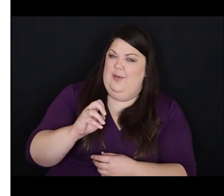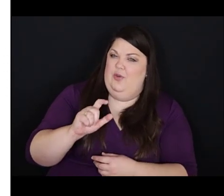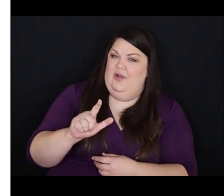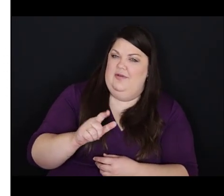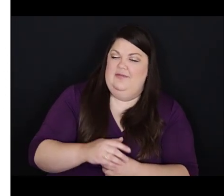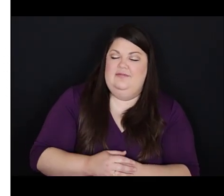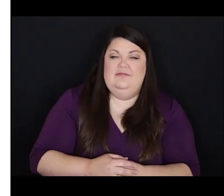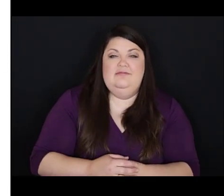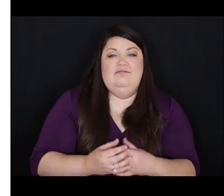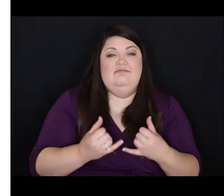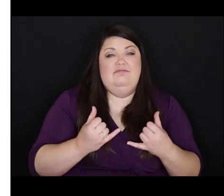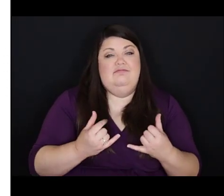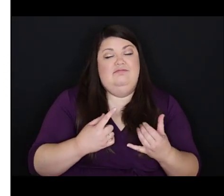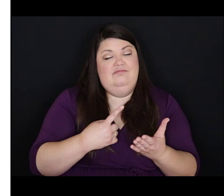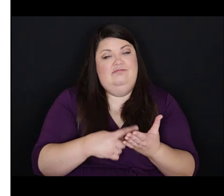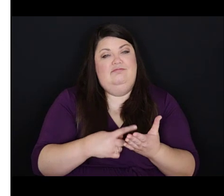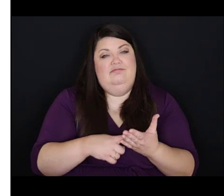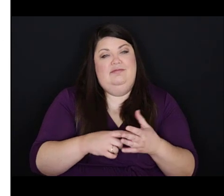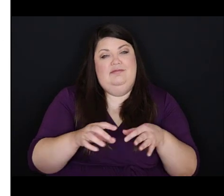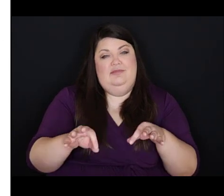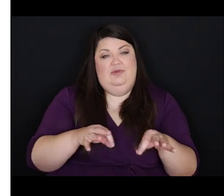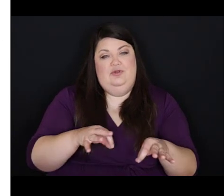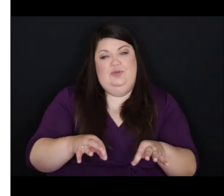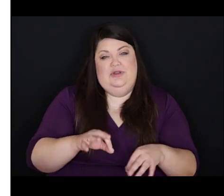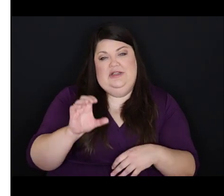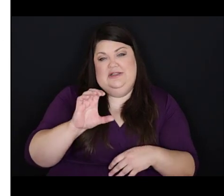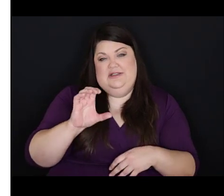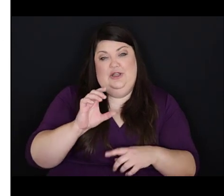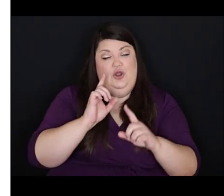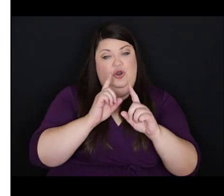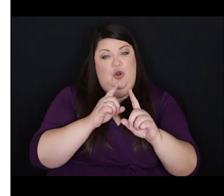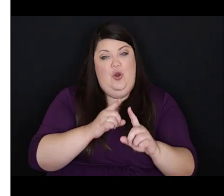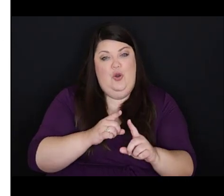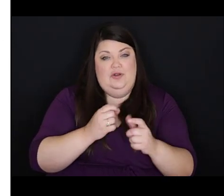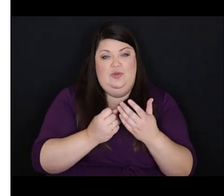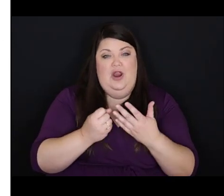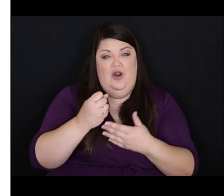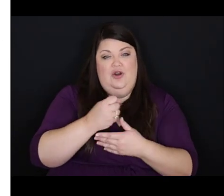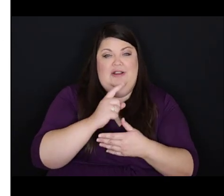Let’s discuss Description (c) - Goals, Priorities, and Strategies.